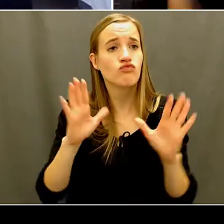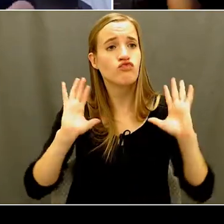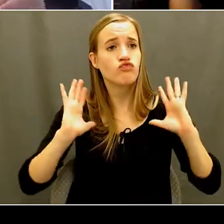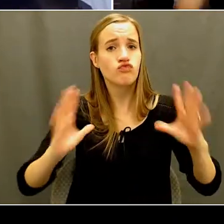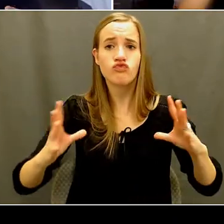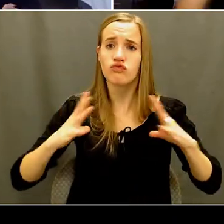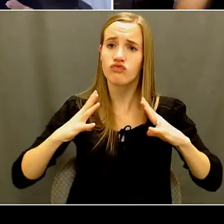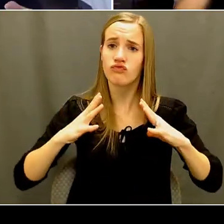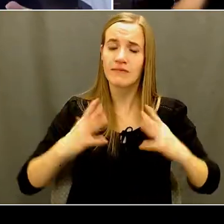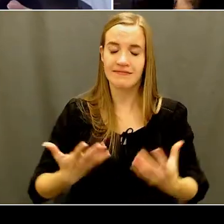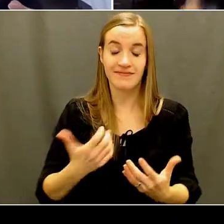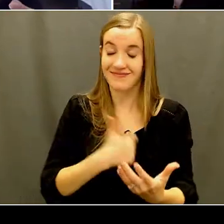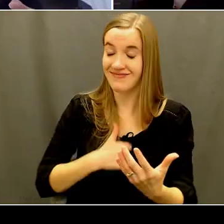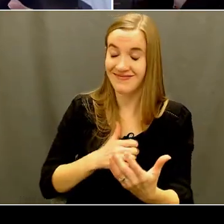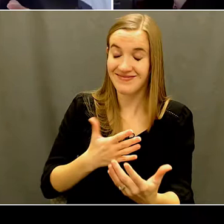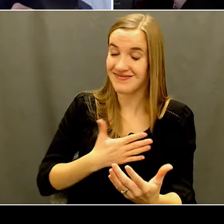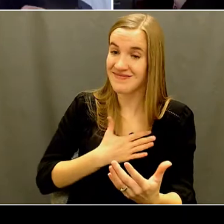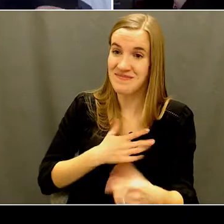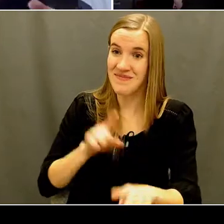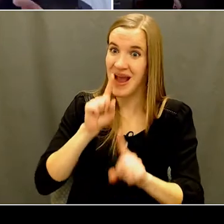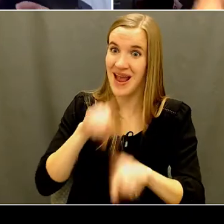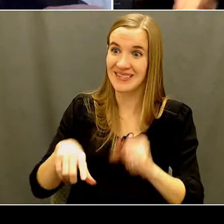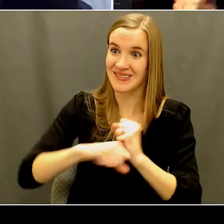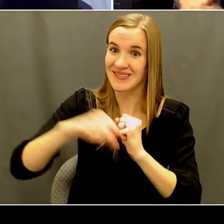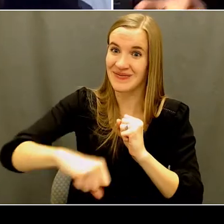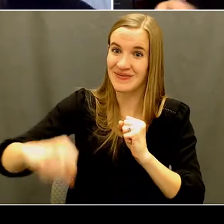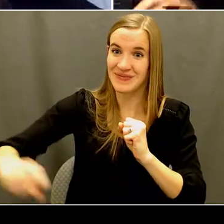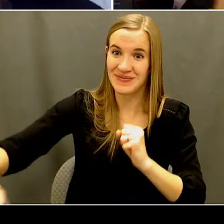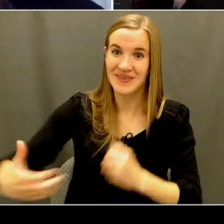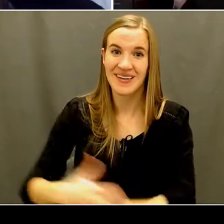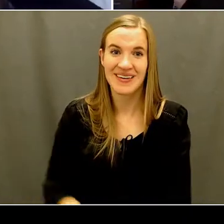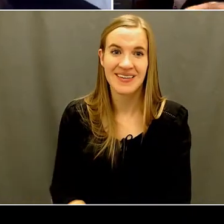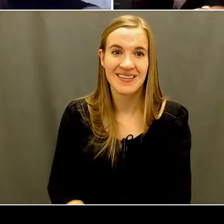that we could have that another zoom call but before we do have to zoom out